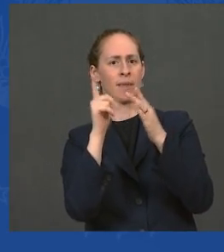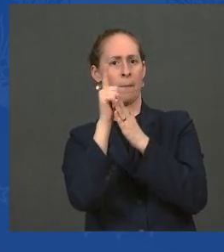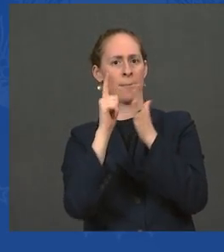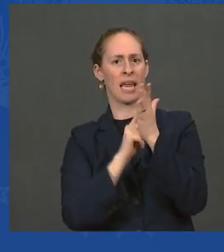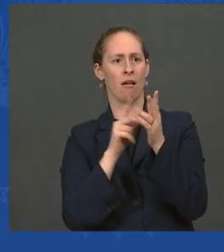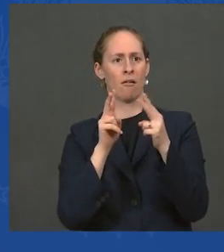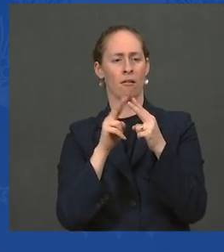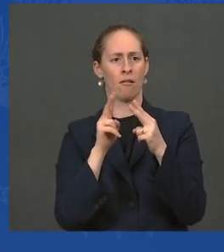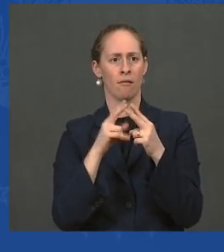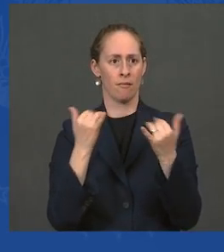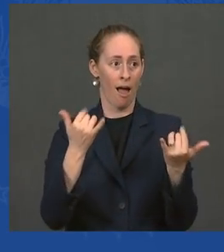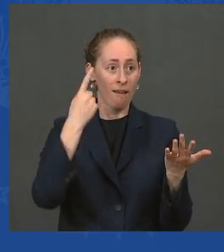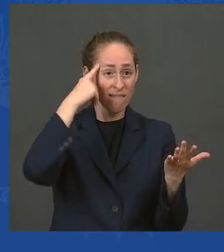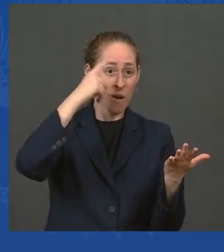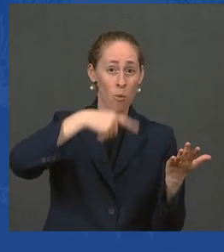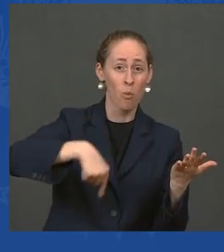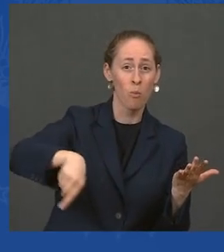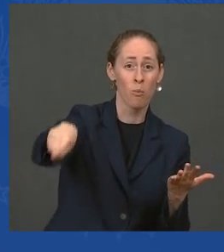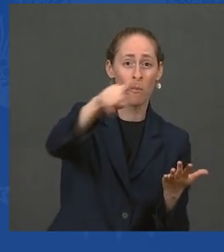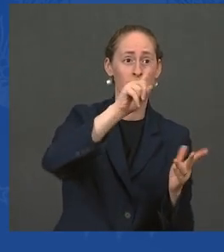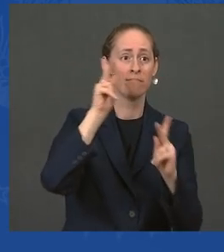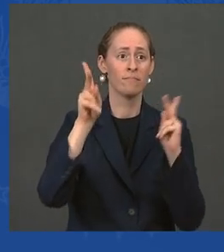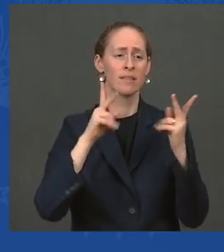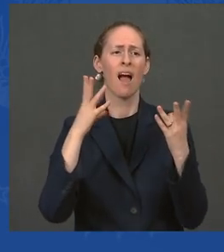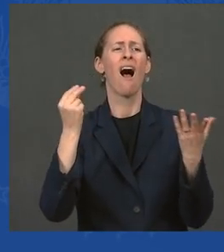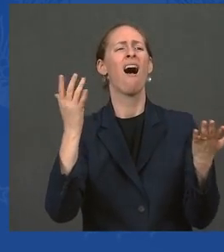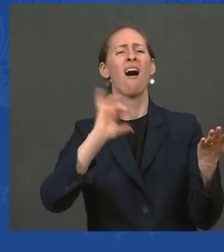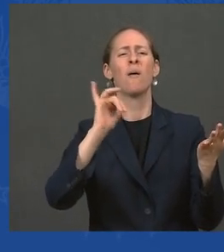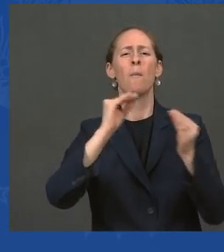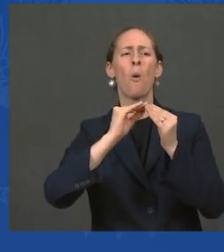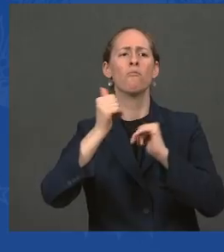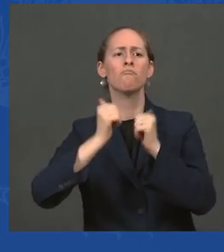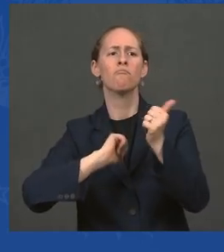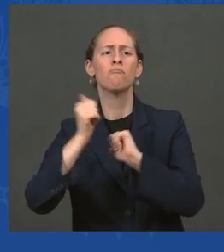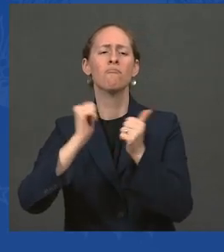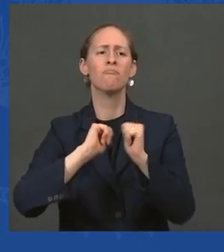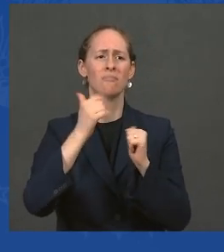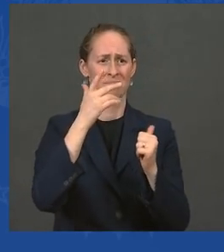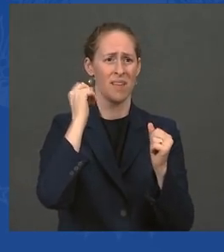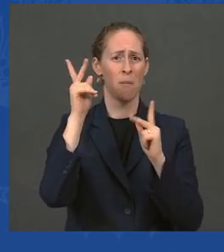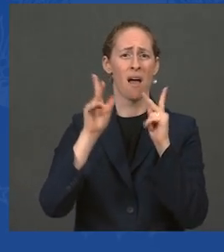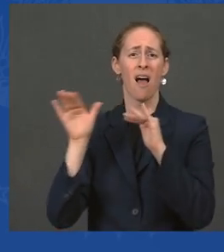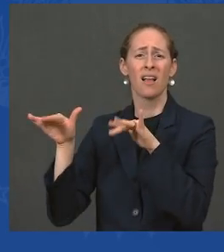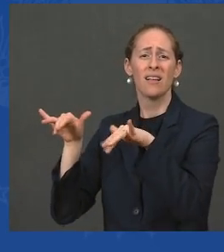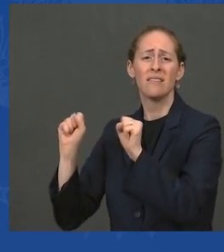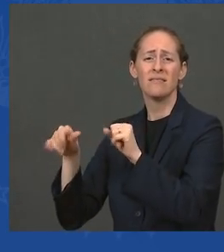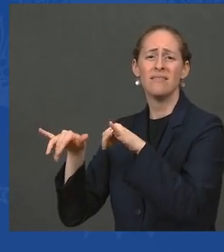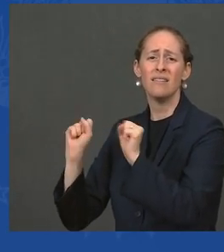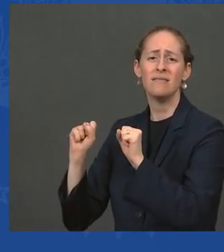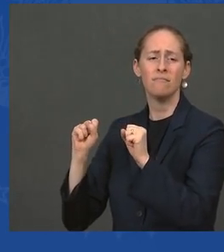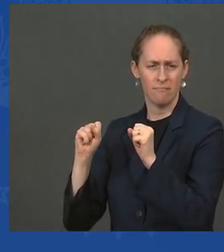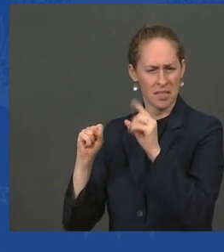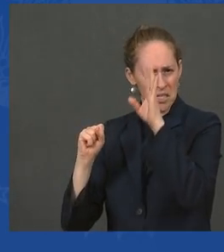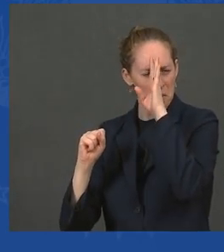I campaigned on them, and the American people spoke. I ran -- they have no doubt about what I ran on.